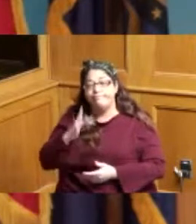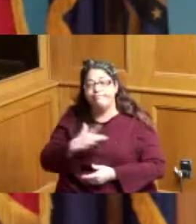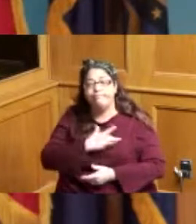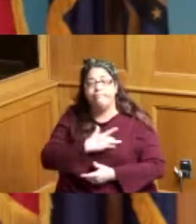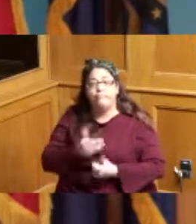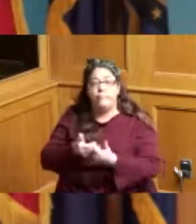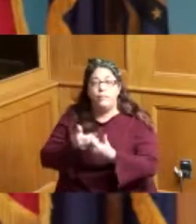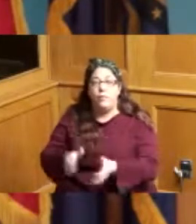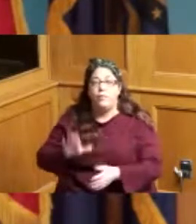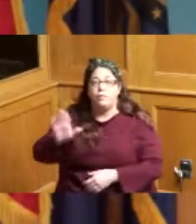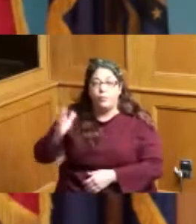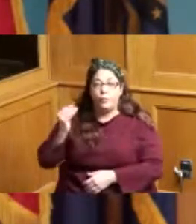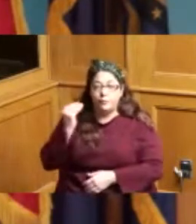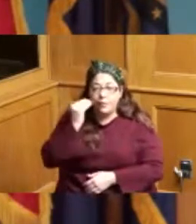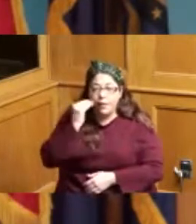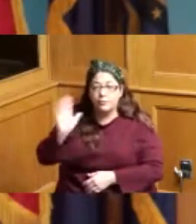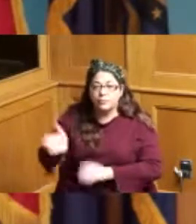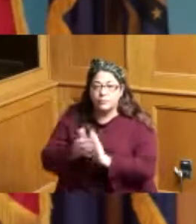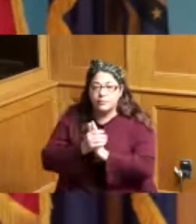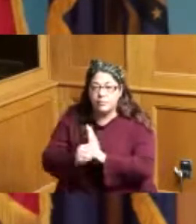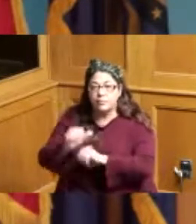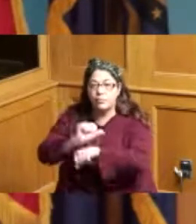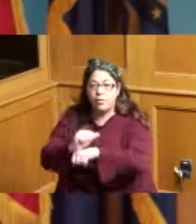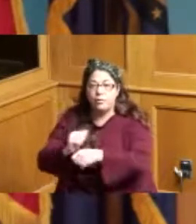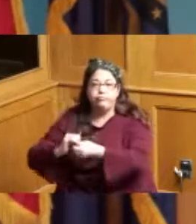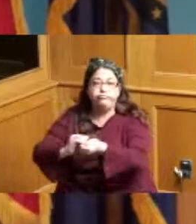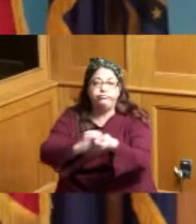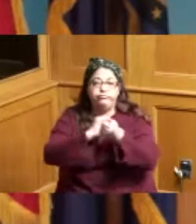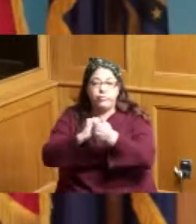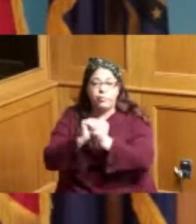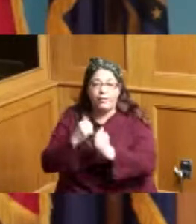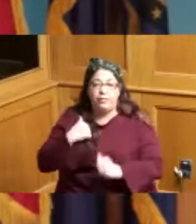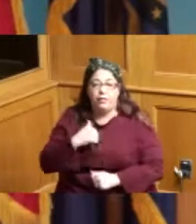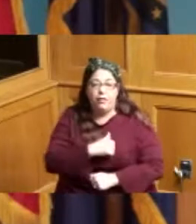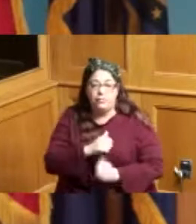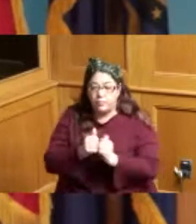her knowledge and working together with you and just wanted to make sure that I don't know who's